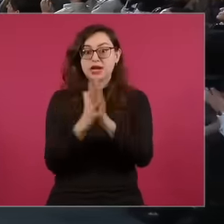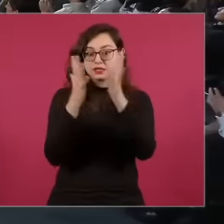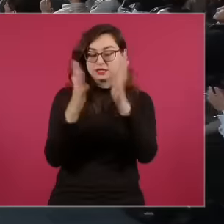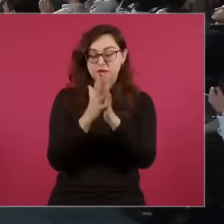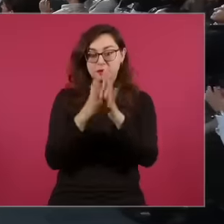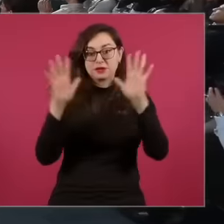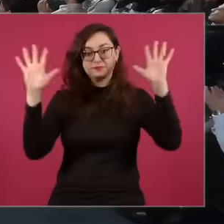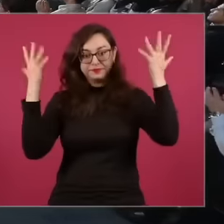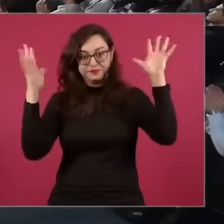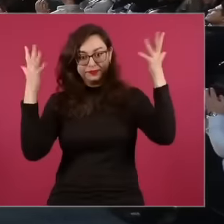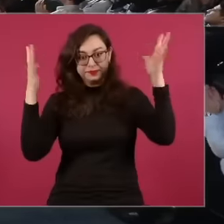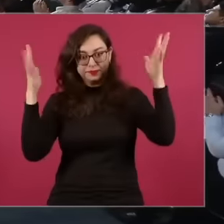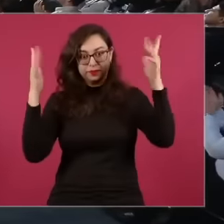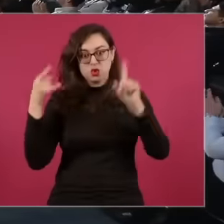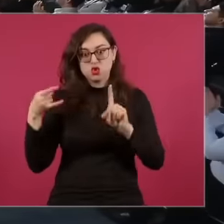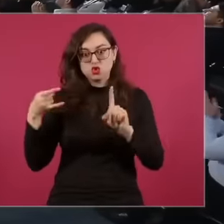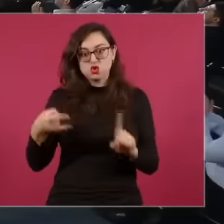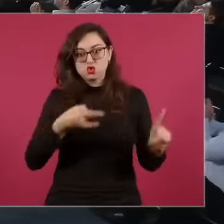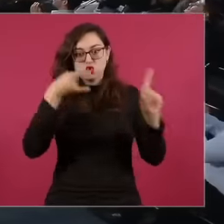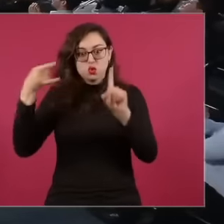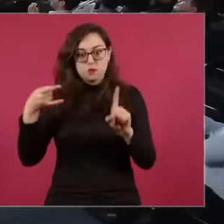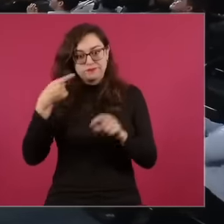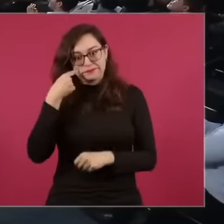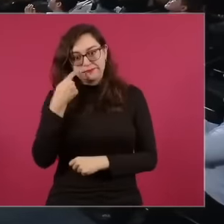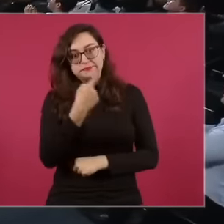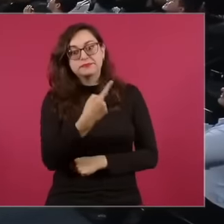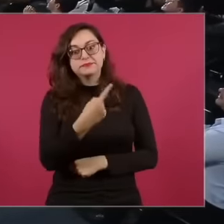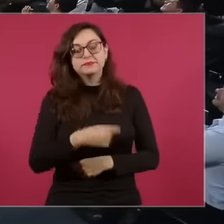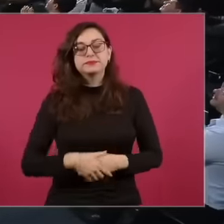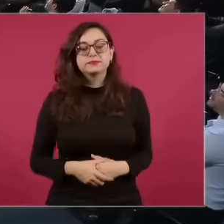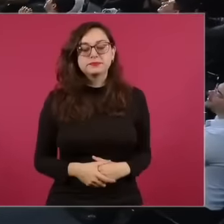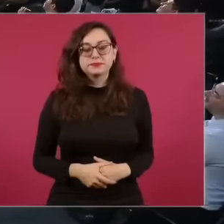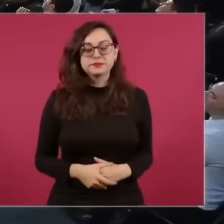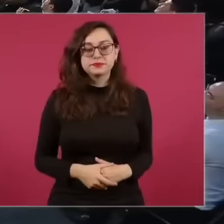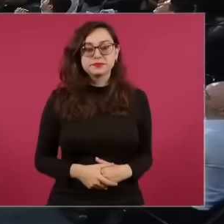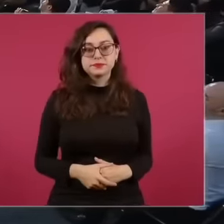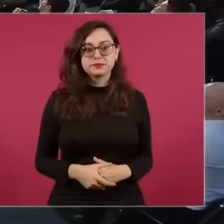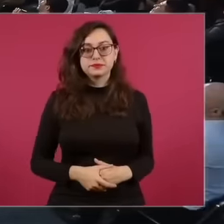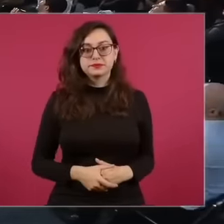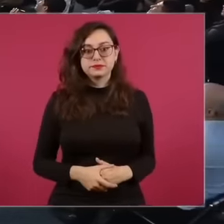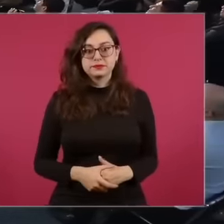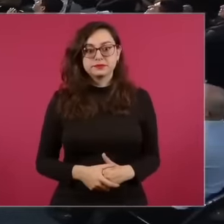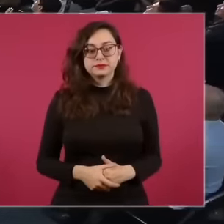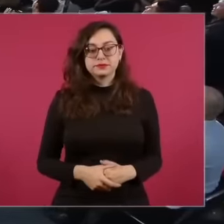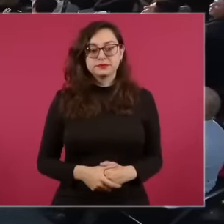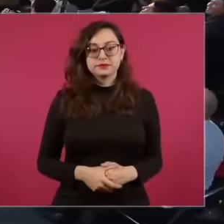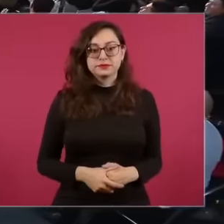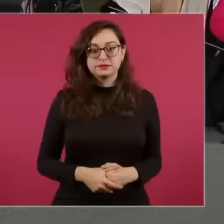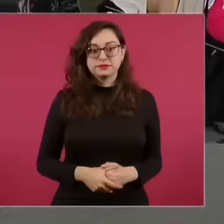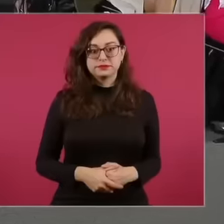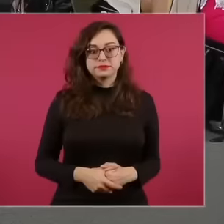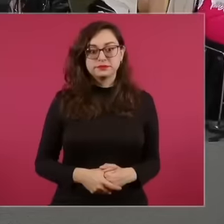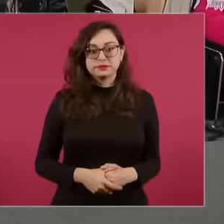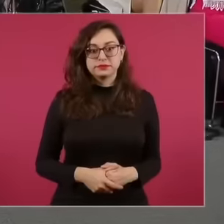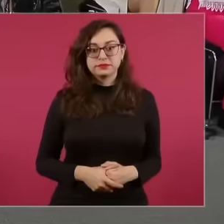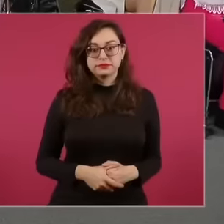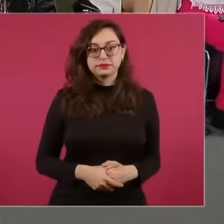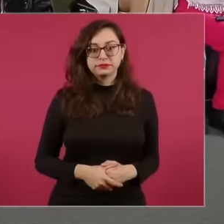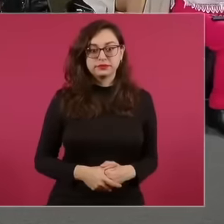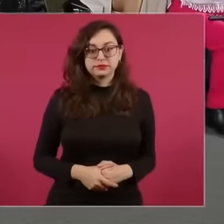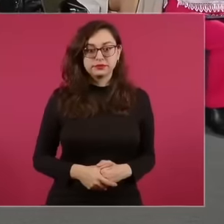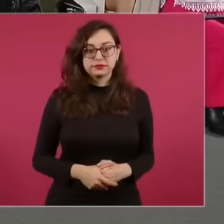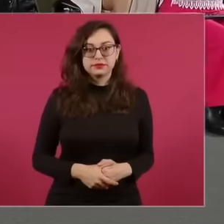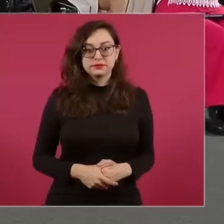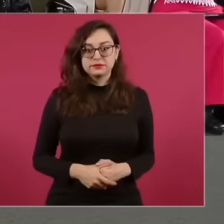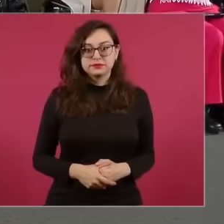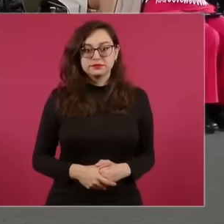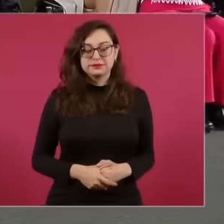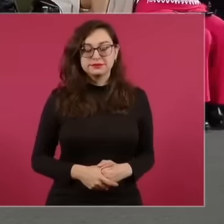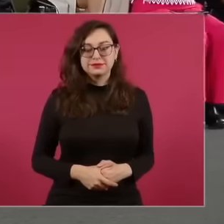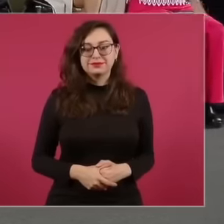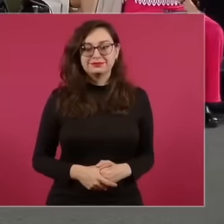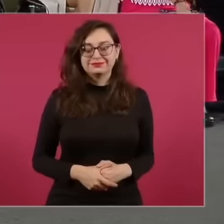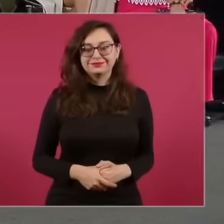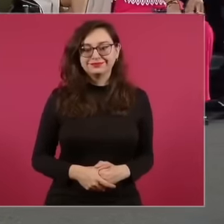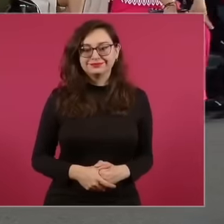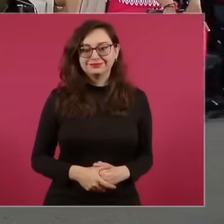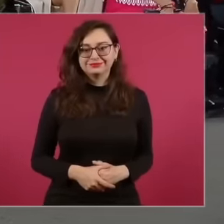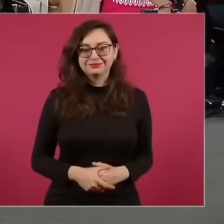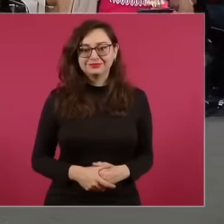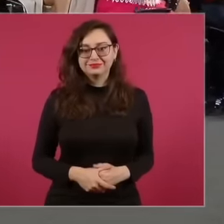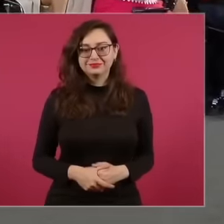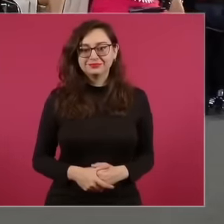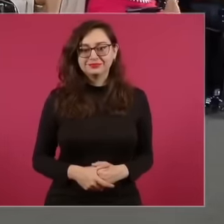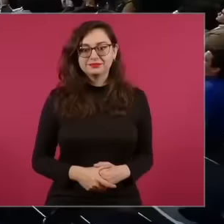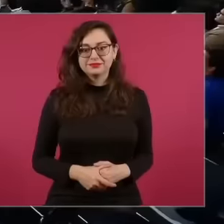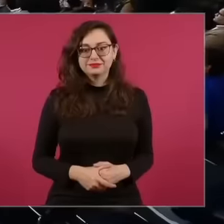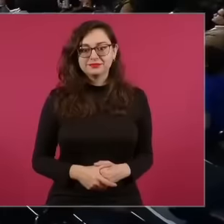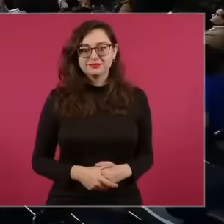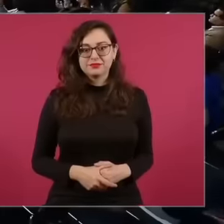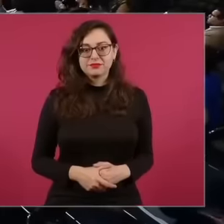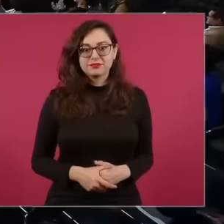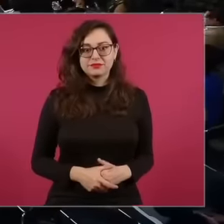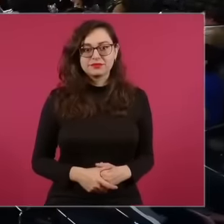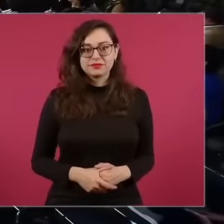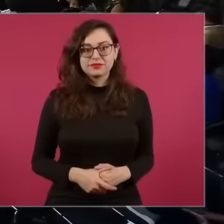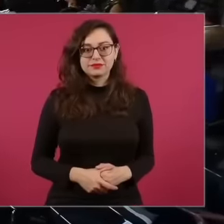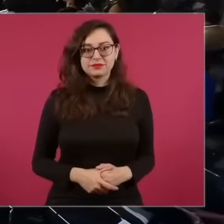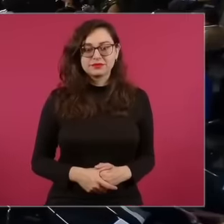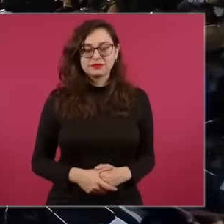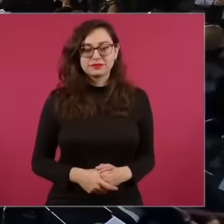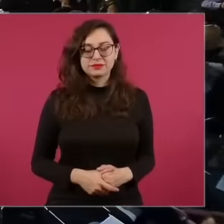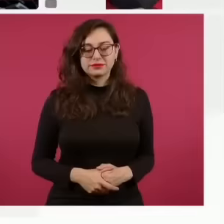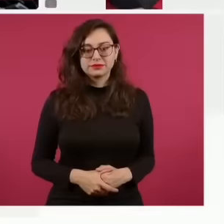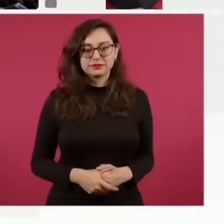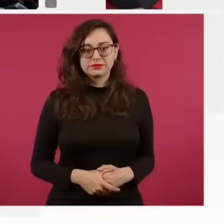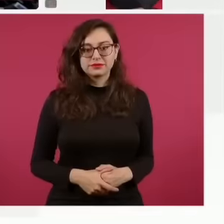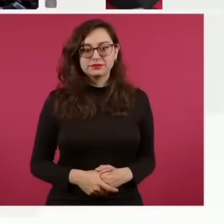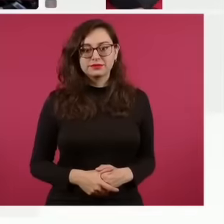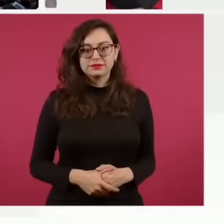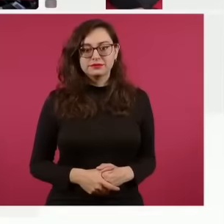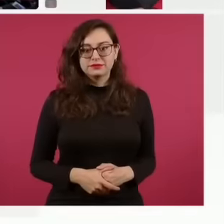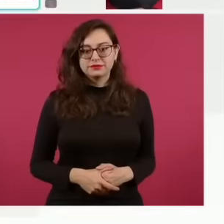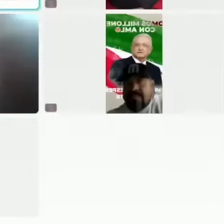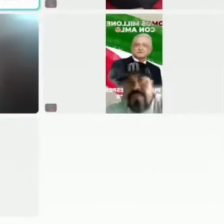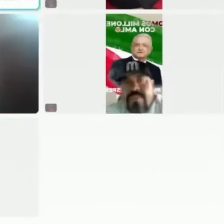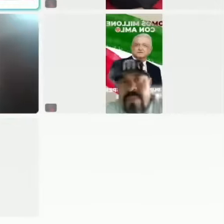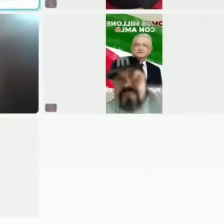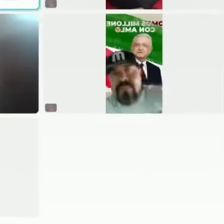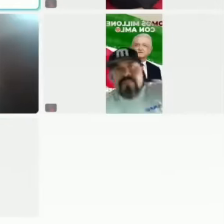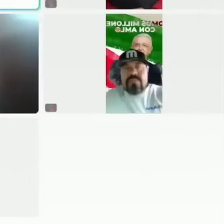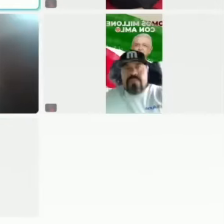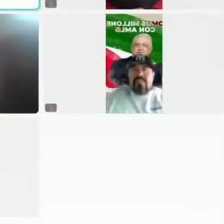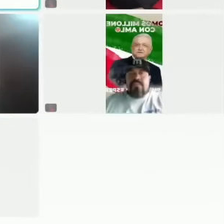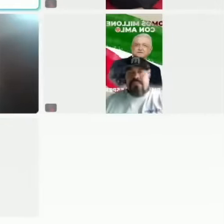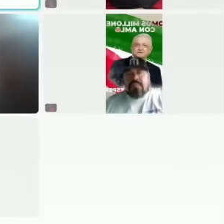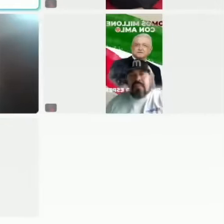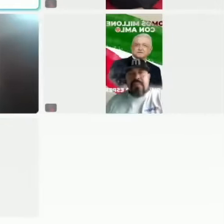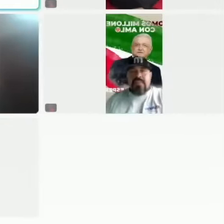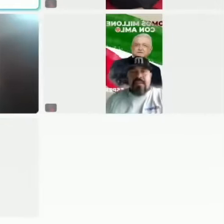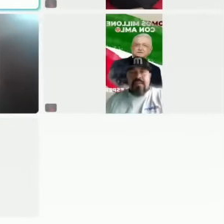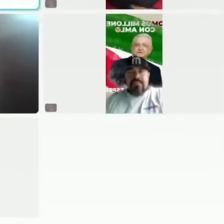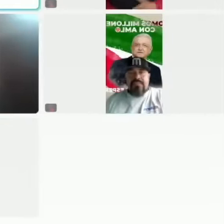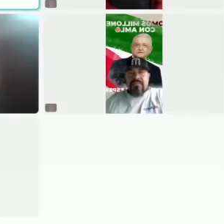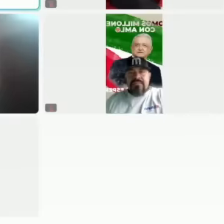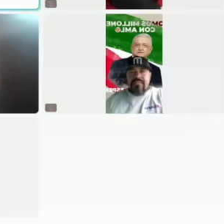zoom. And well, here are colleagues who In Mexico, there are evidently many communicators